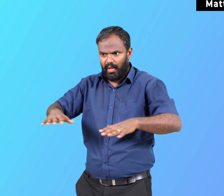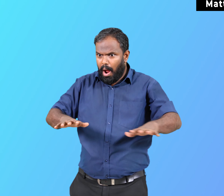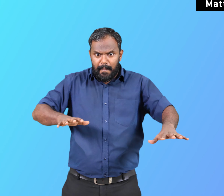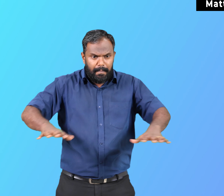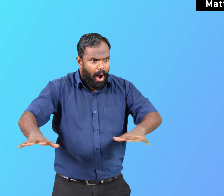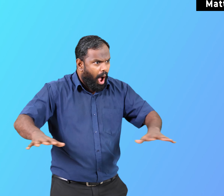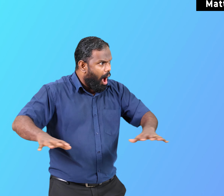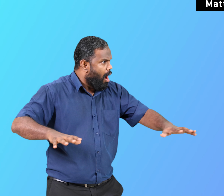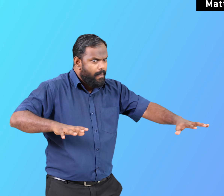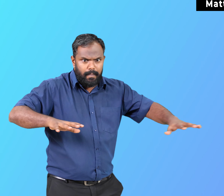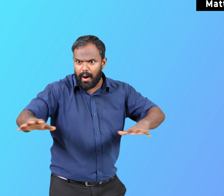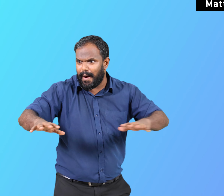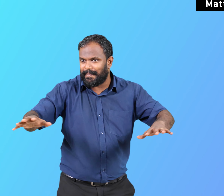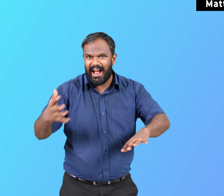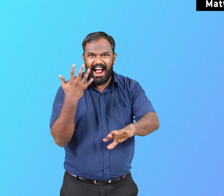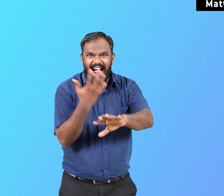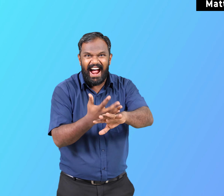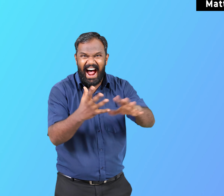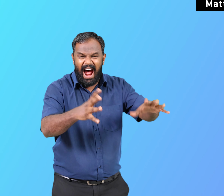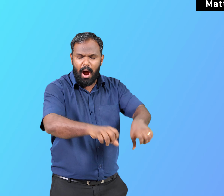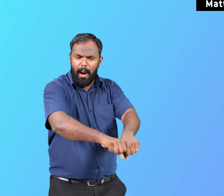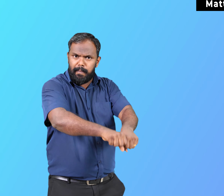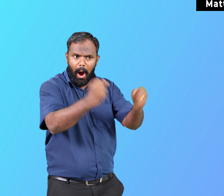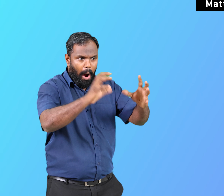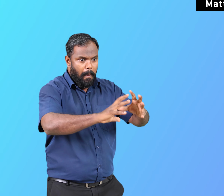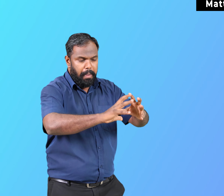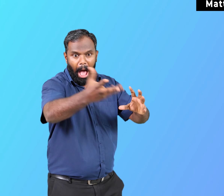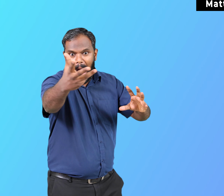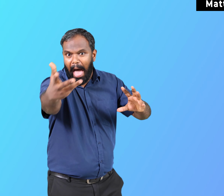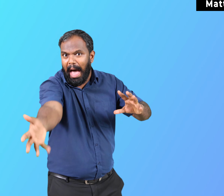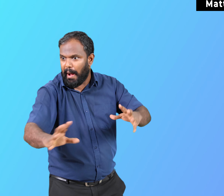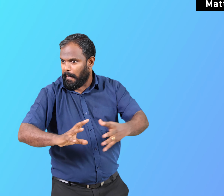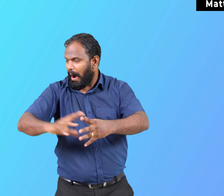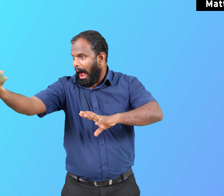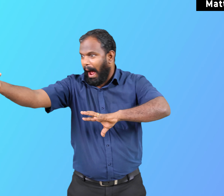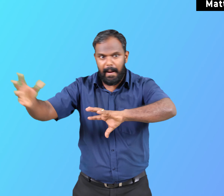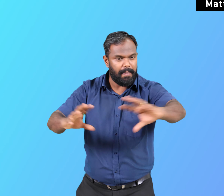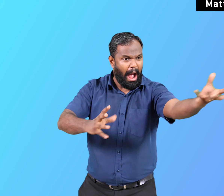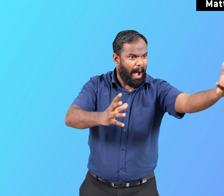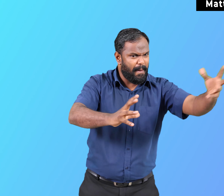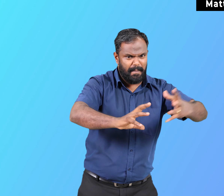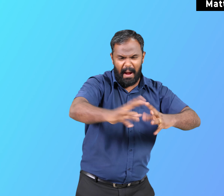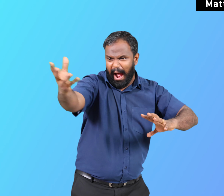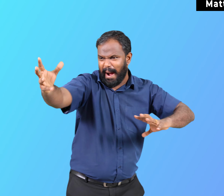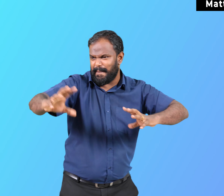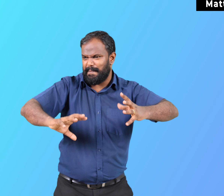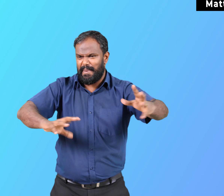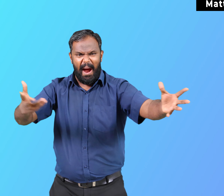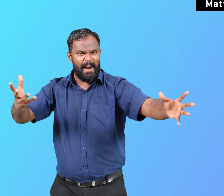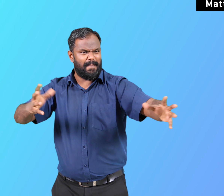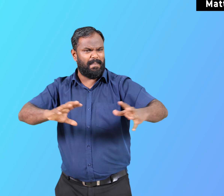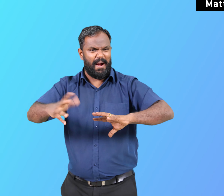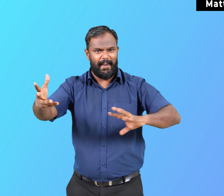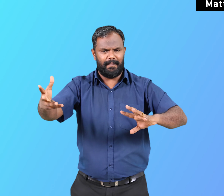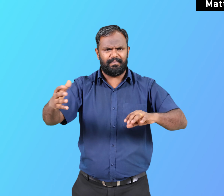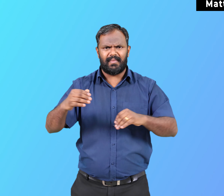Also, the earth shook and rocks were broken.